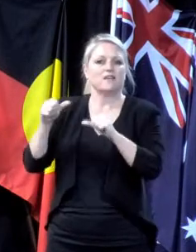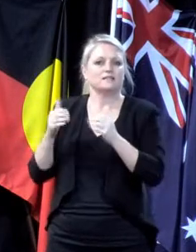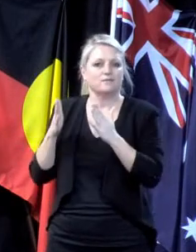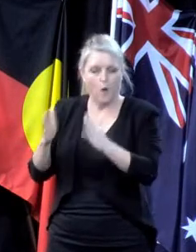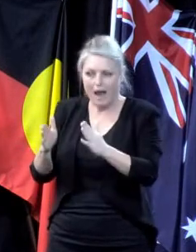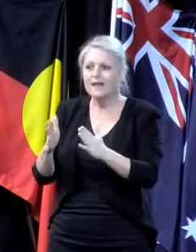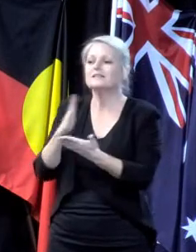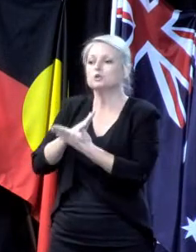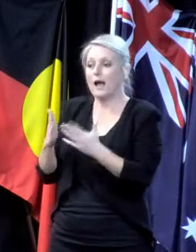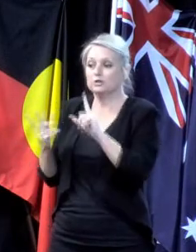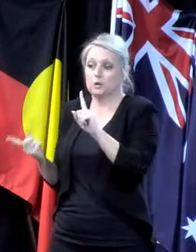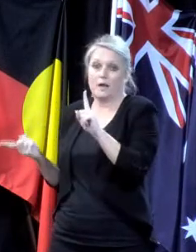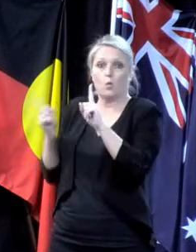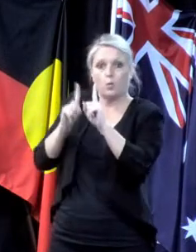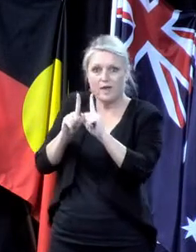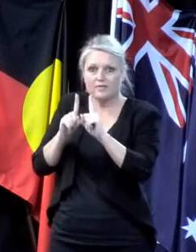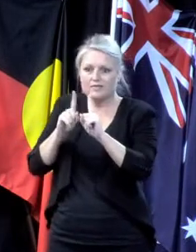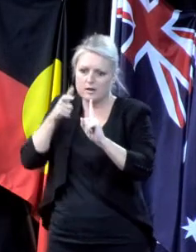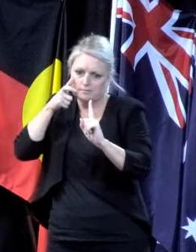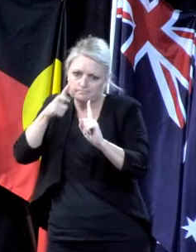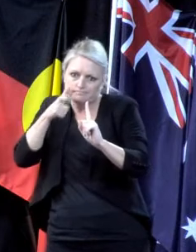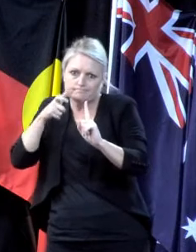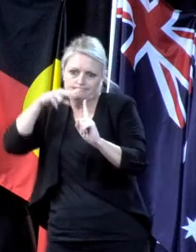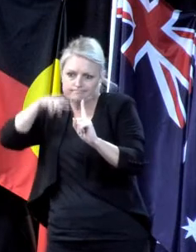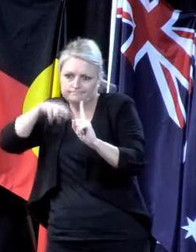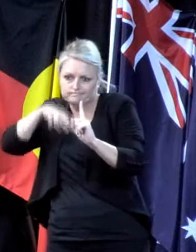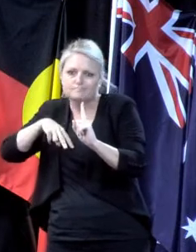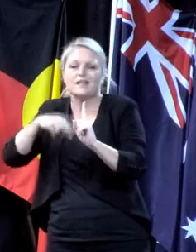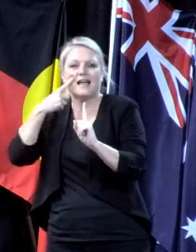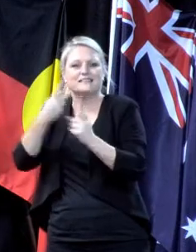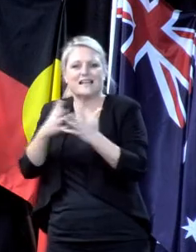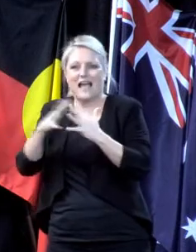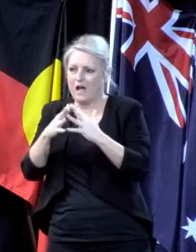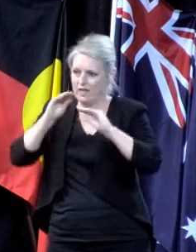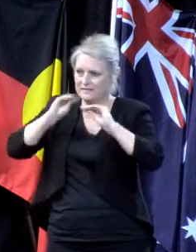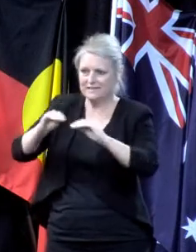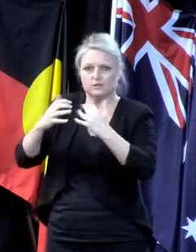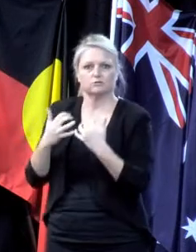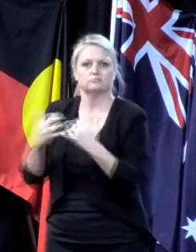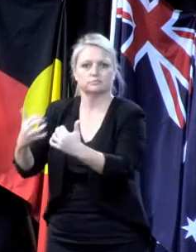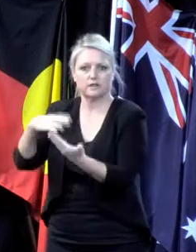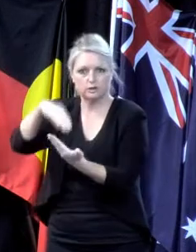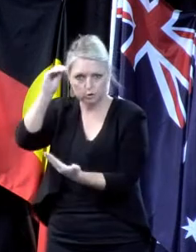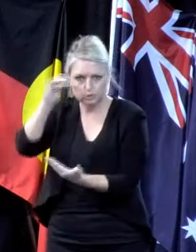with the... With the students that they are teaching. So in relation to this sort of an instructional coaching